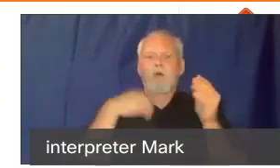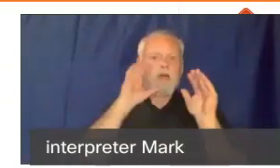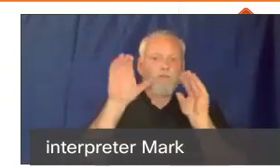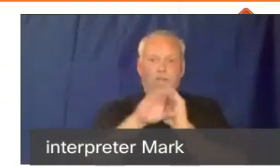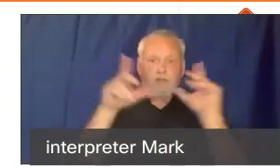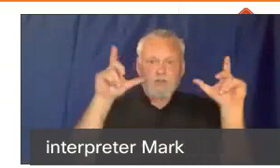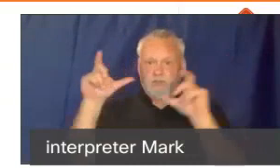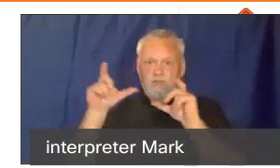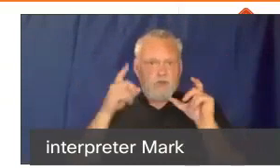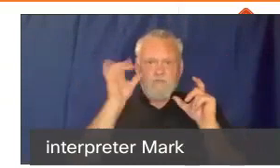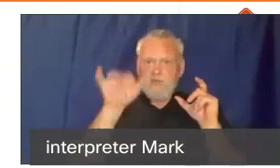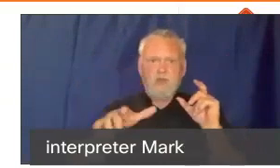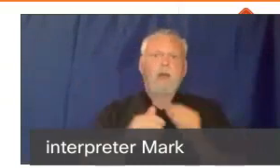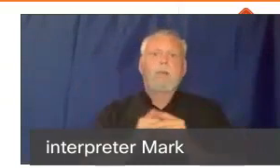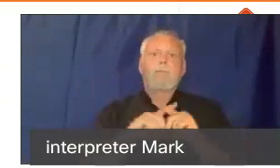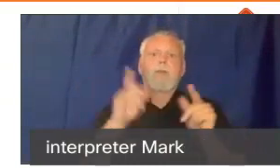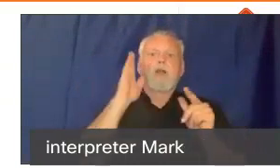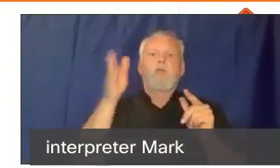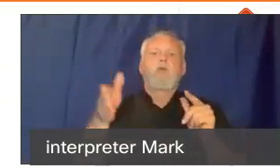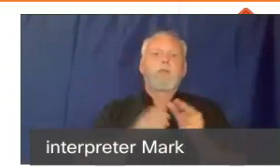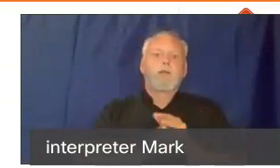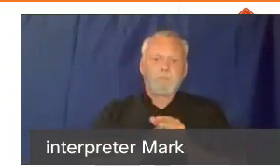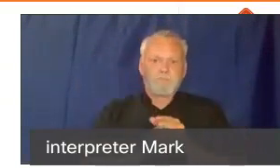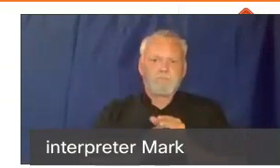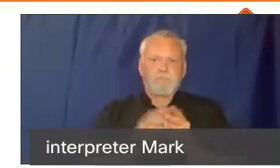For it, but it would be an off street.